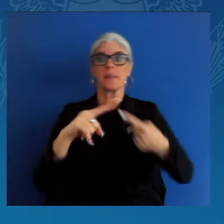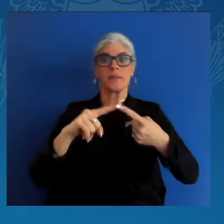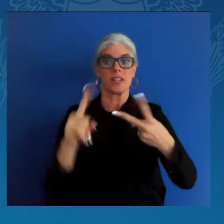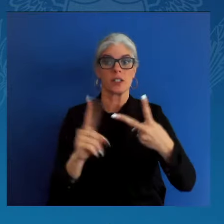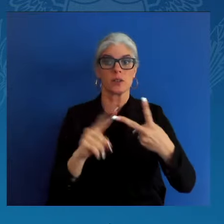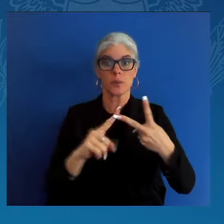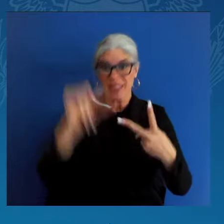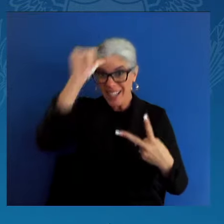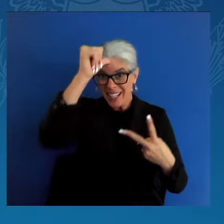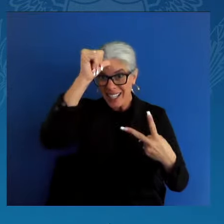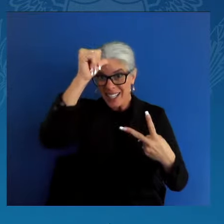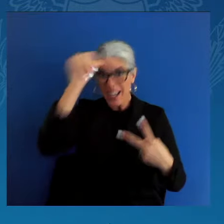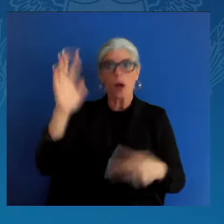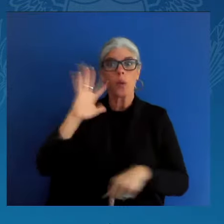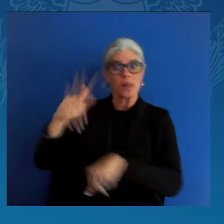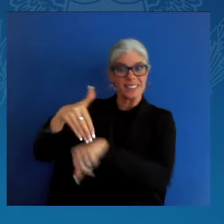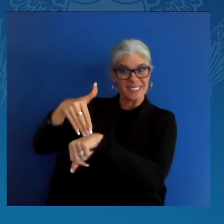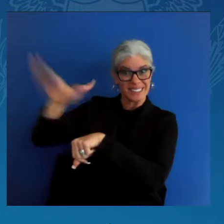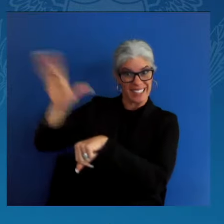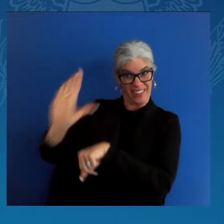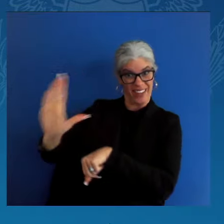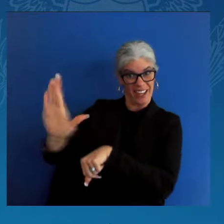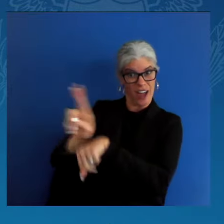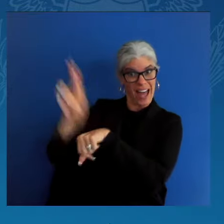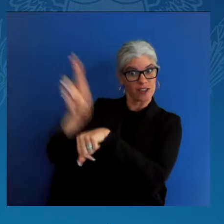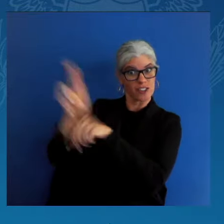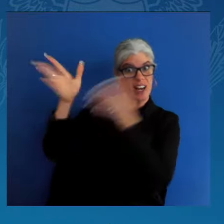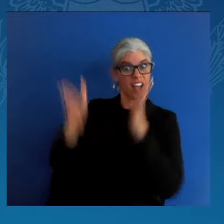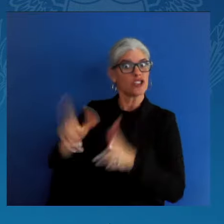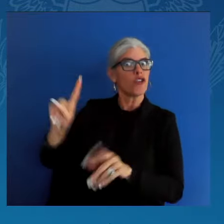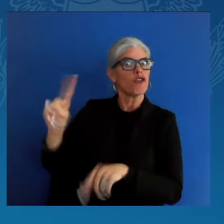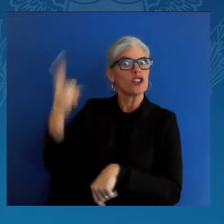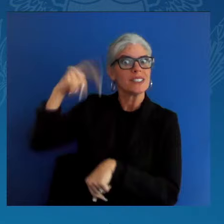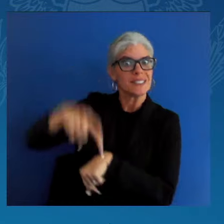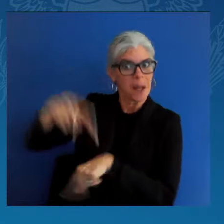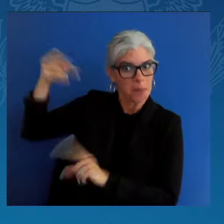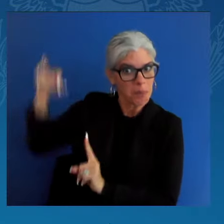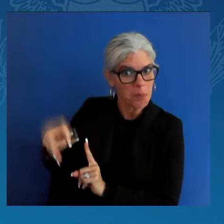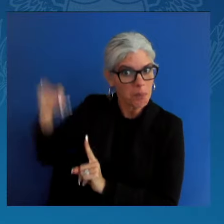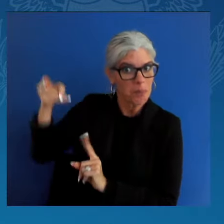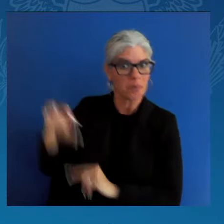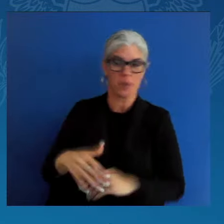So building on those experiences, we're all in on international partnerships